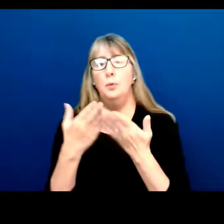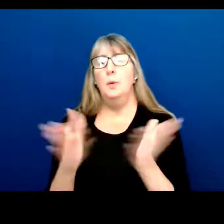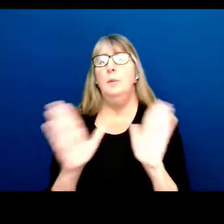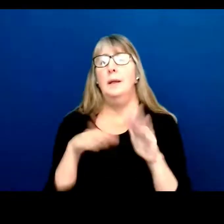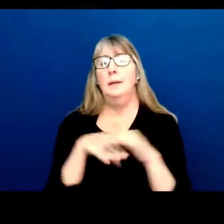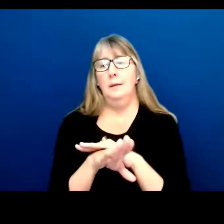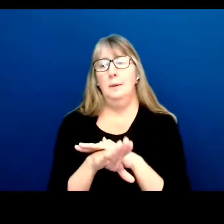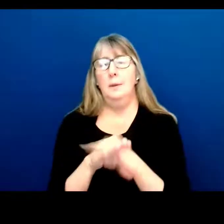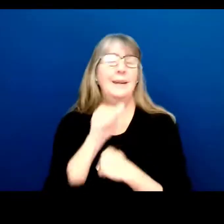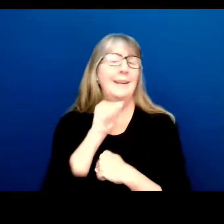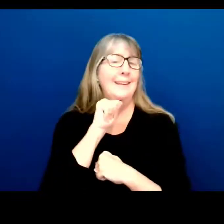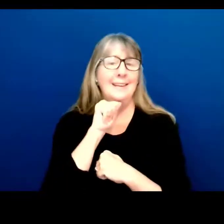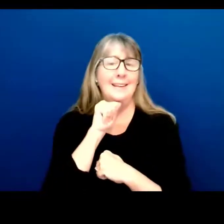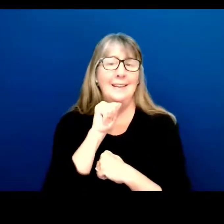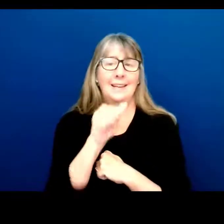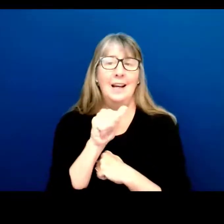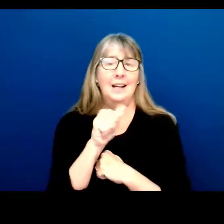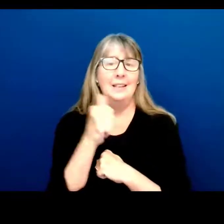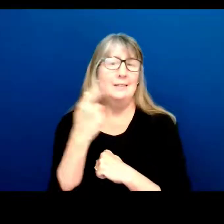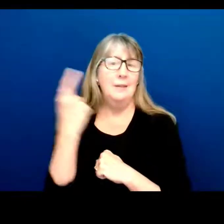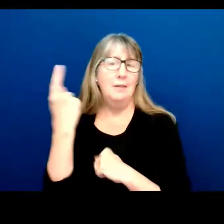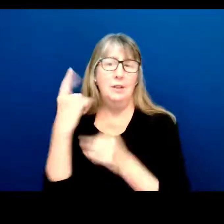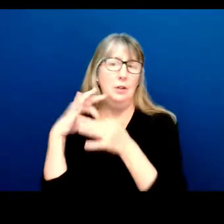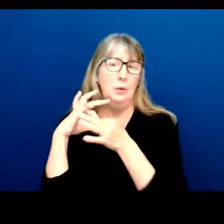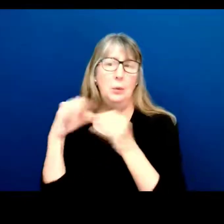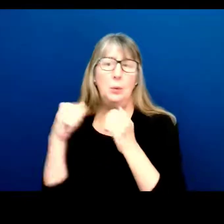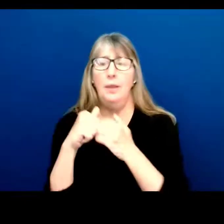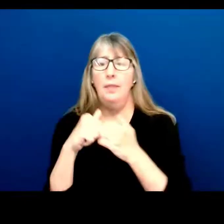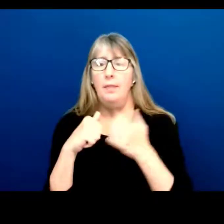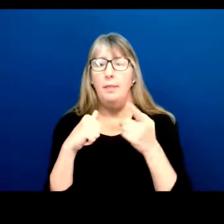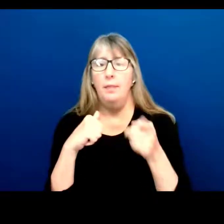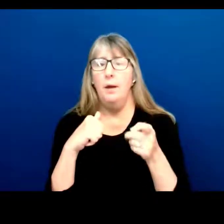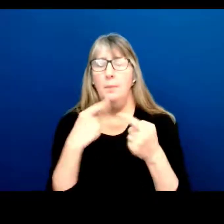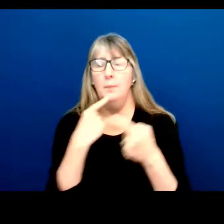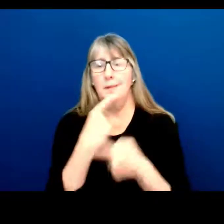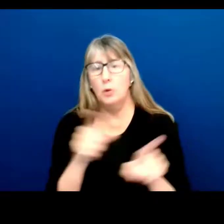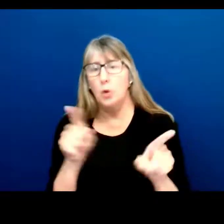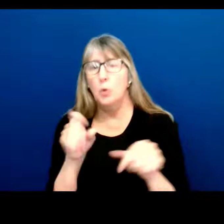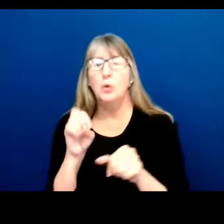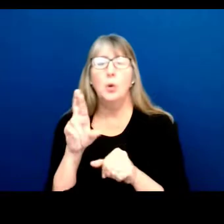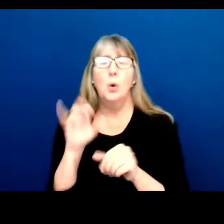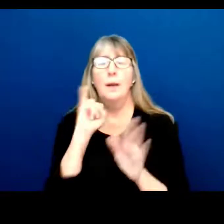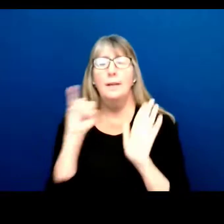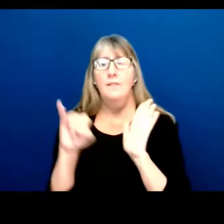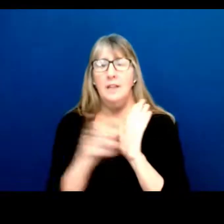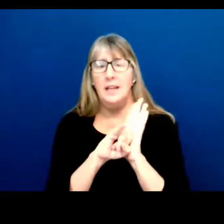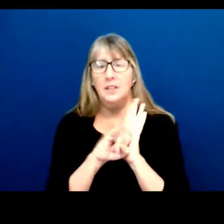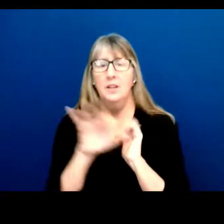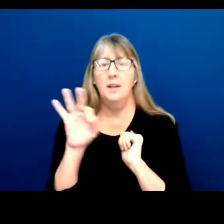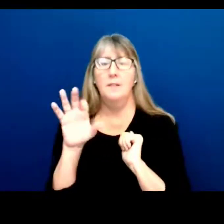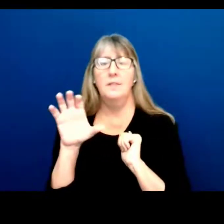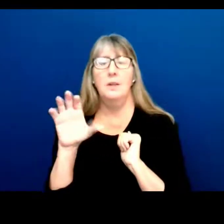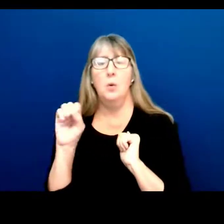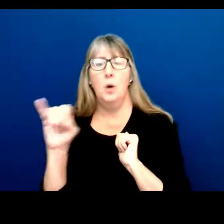not having anything to do with disclosure or identification of FCOI for individuals.